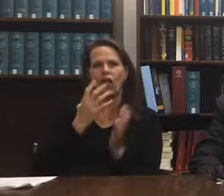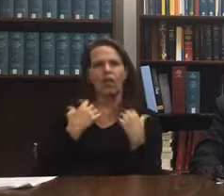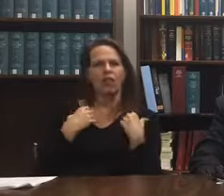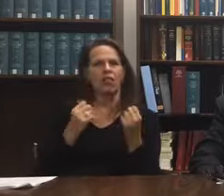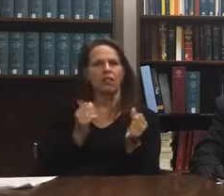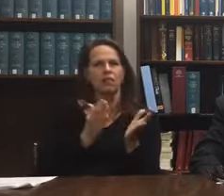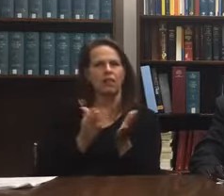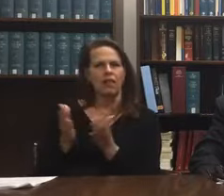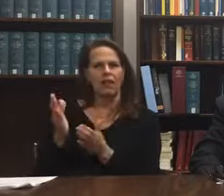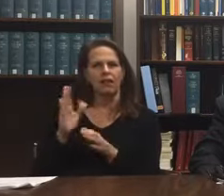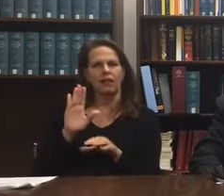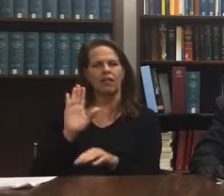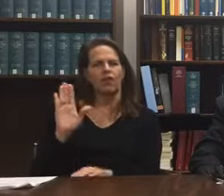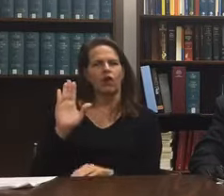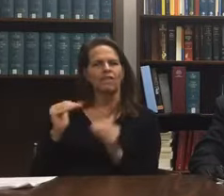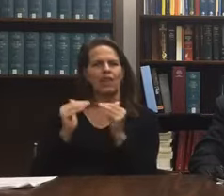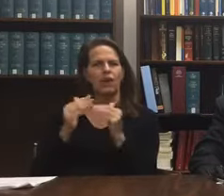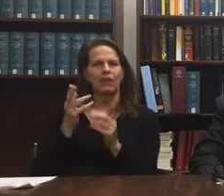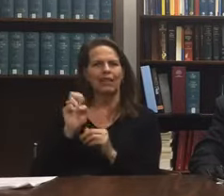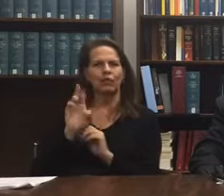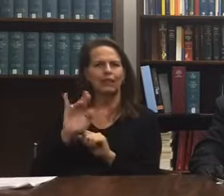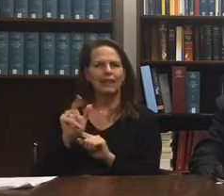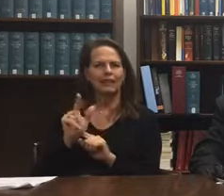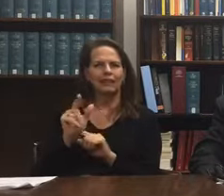their Fair hearings recently and sometimes multiple attorneys and other